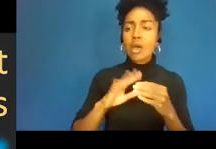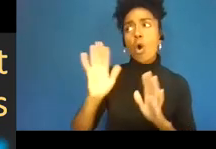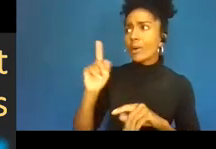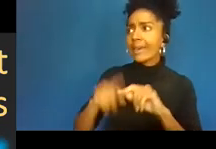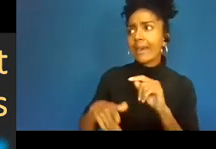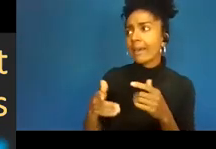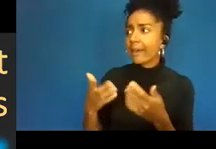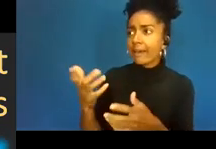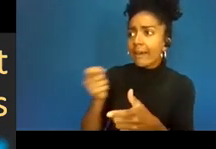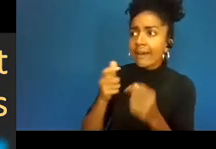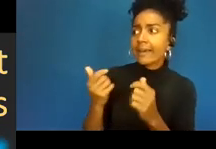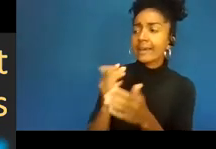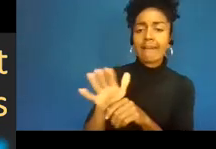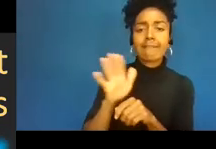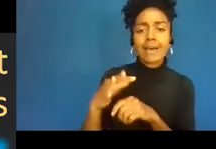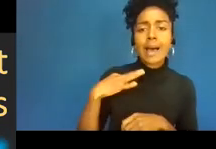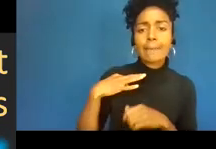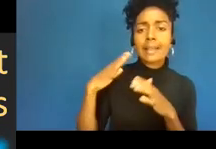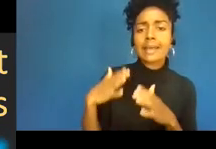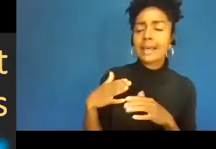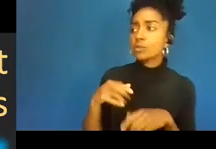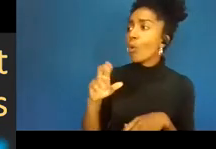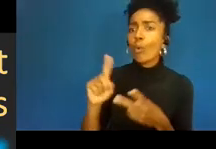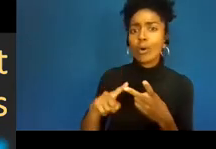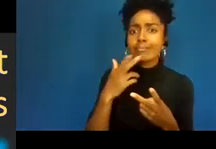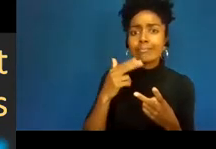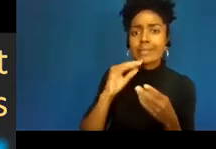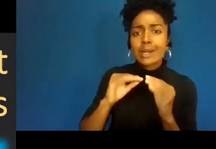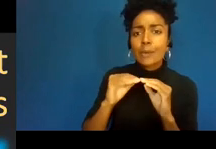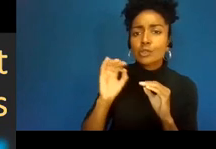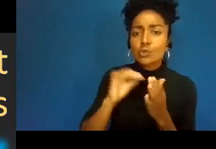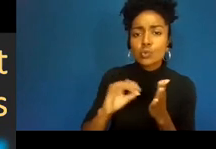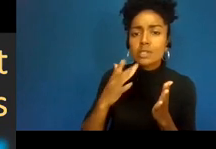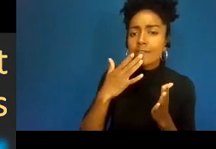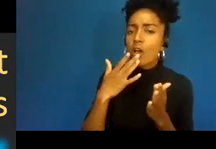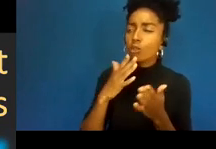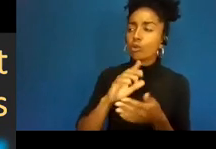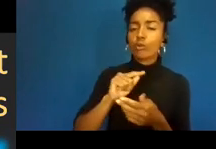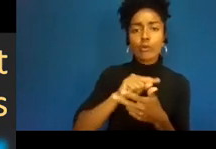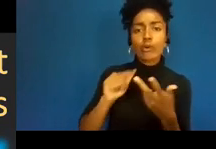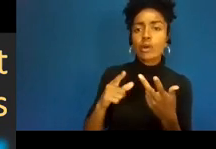"Oh, we have such a small number of students of color." You know, what can we do with what we have?